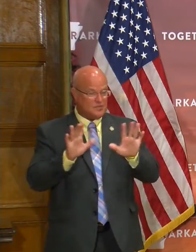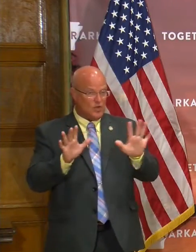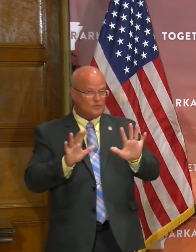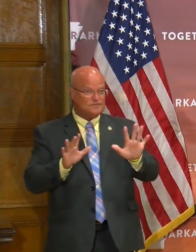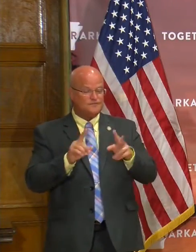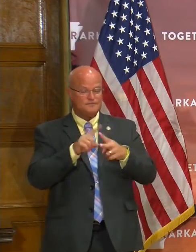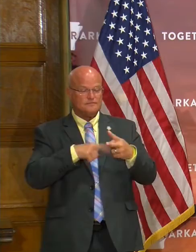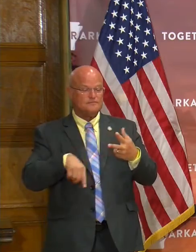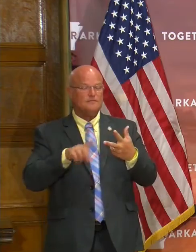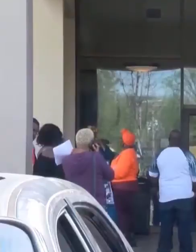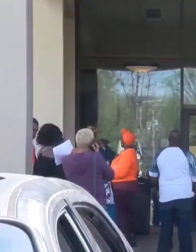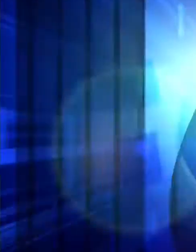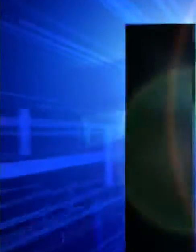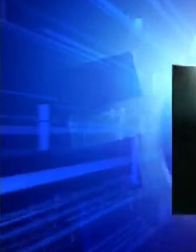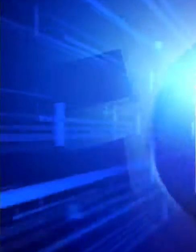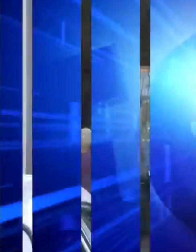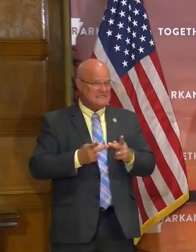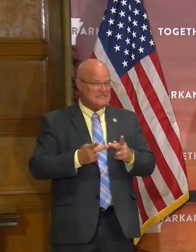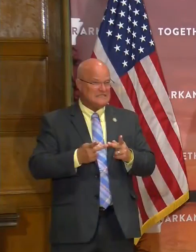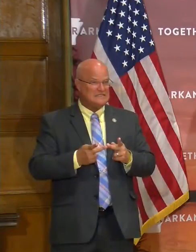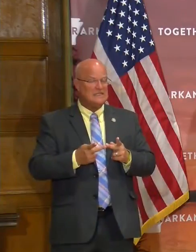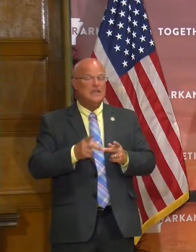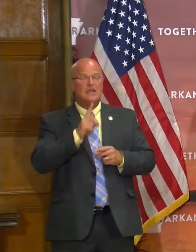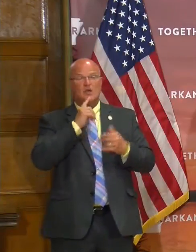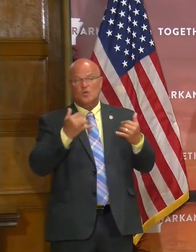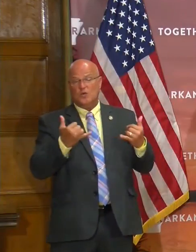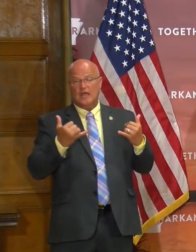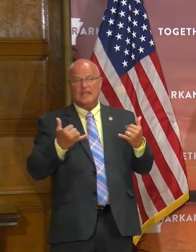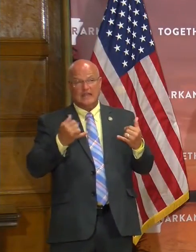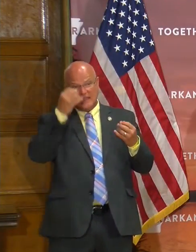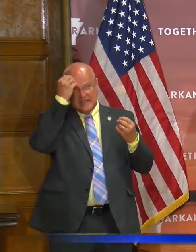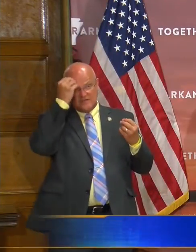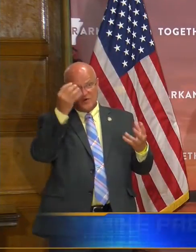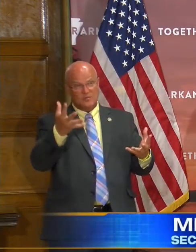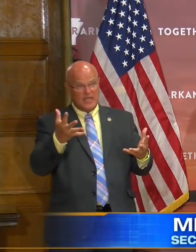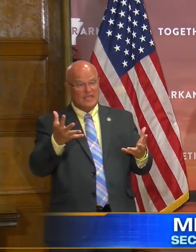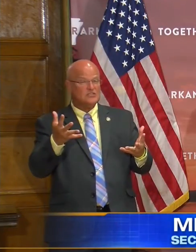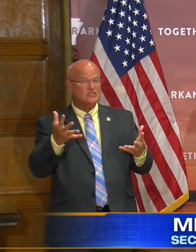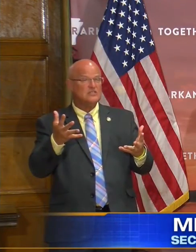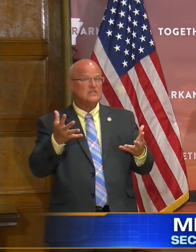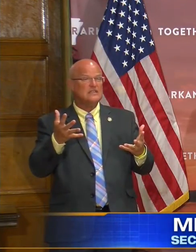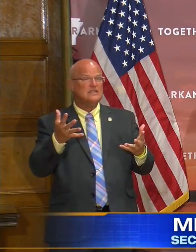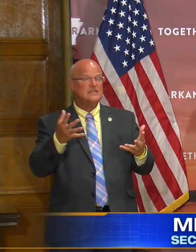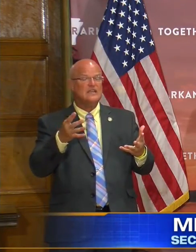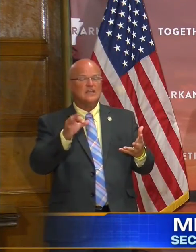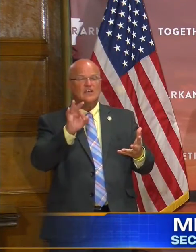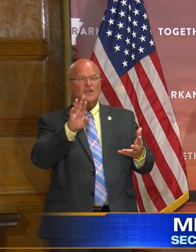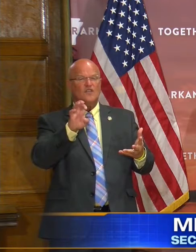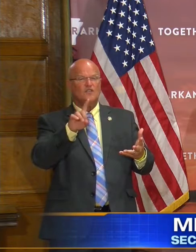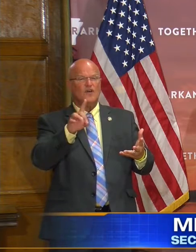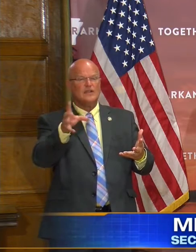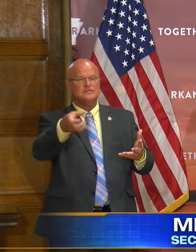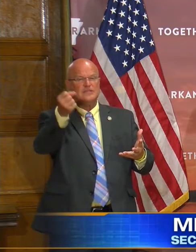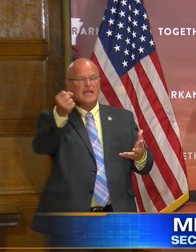SYSTEM ARE JUST HOPING TO SLIP THROUGH THE CRACKS... ((MIKE PRESTON, SECRETARY OF COMMERCE)) "Information is fraudulently obtained and stored and then at the right